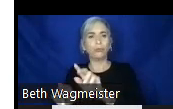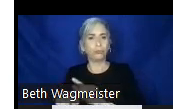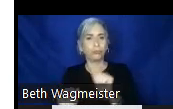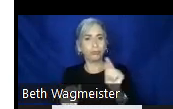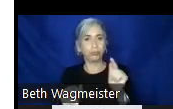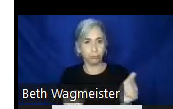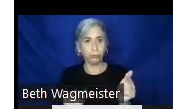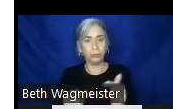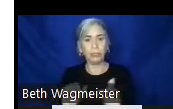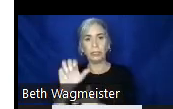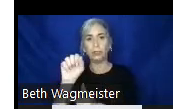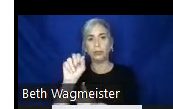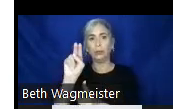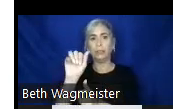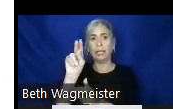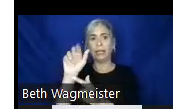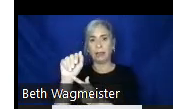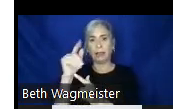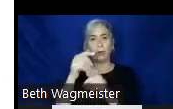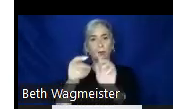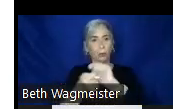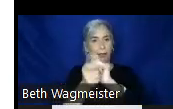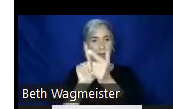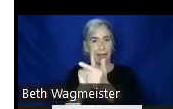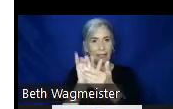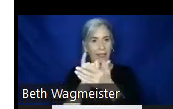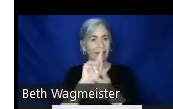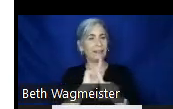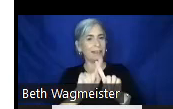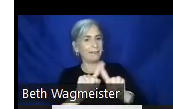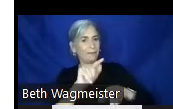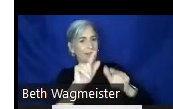to Susanna for the translation. >> SUSANNA LAURIN: Ha ha. We do